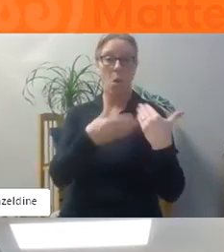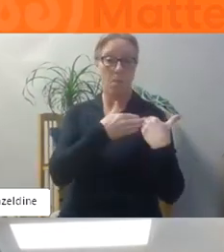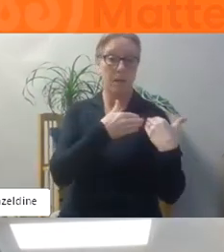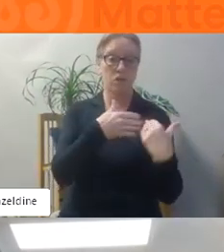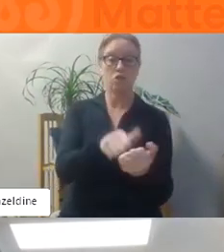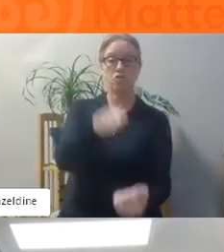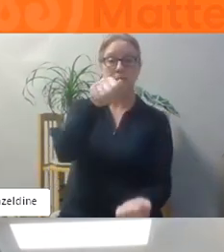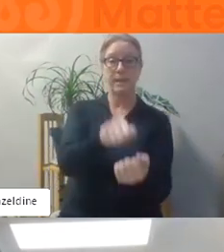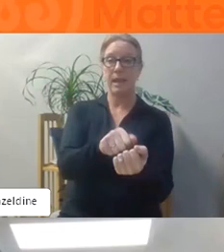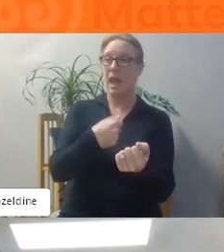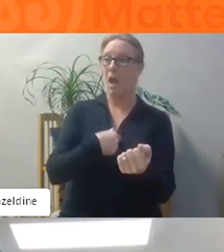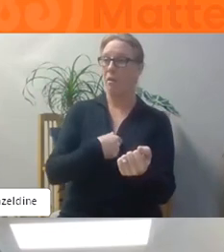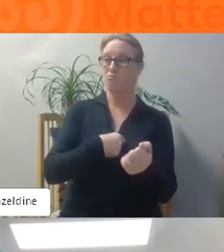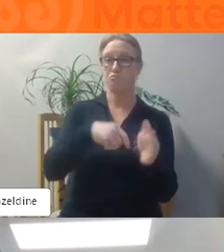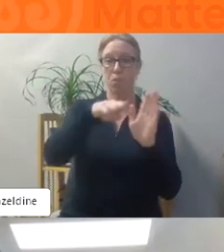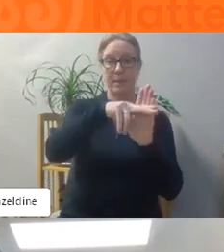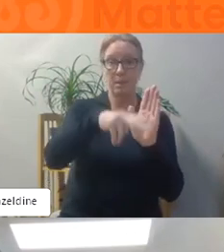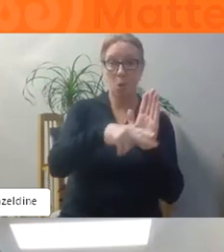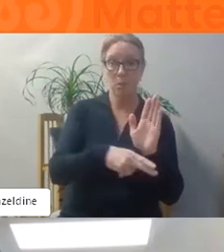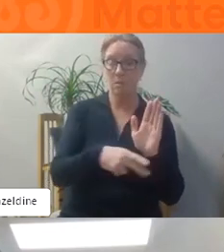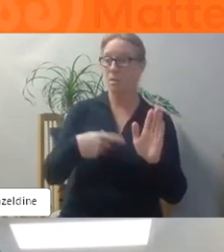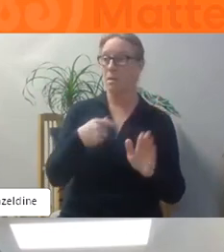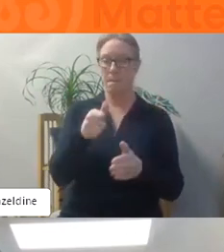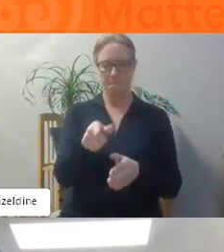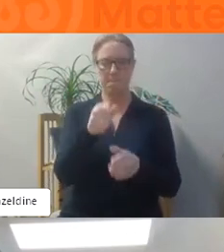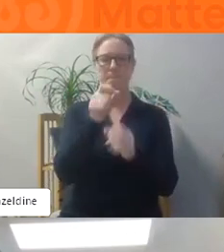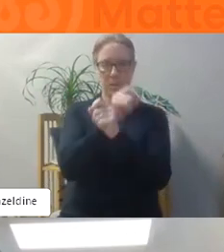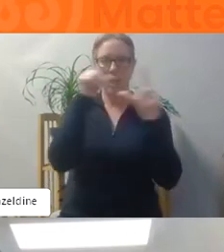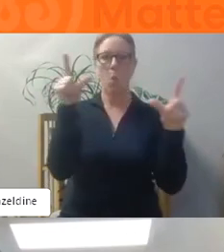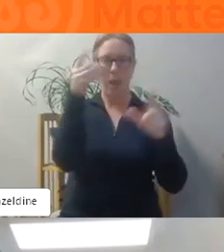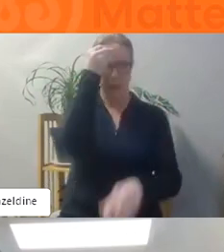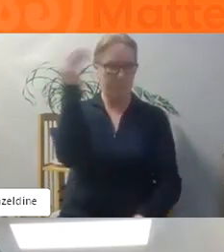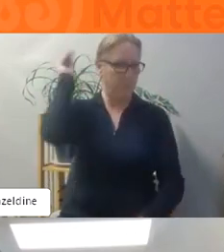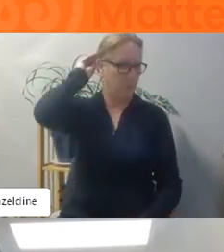and articles, we must at all times be mindful of the cultural intersectionality